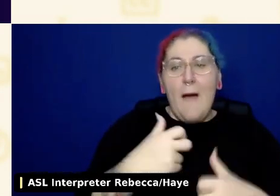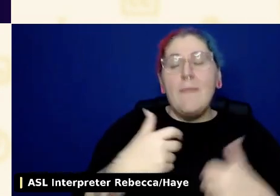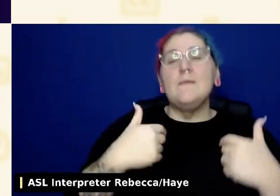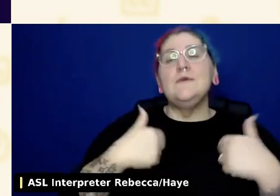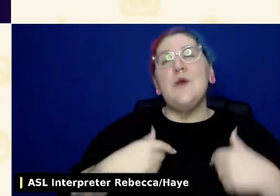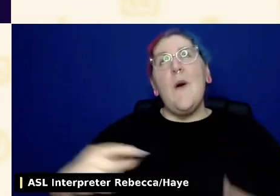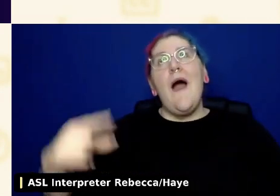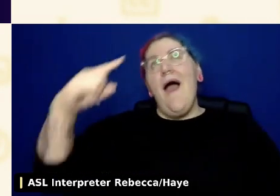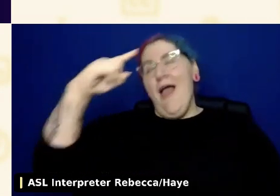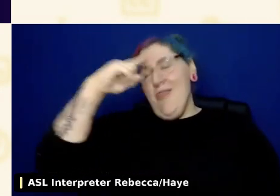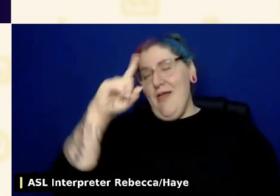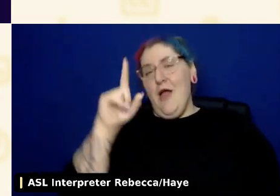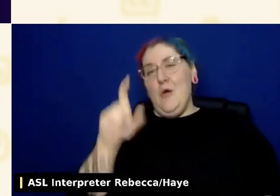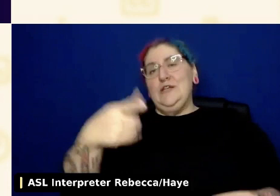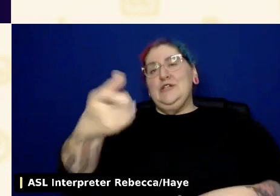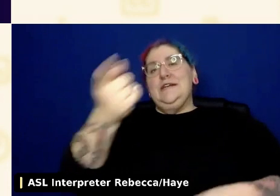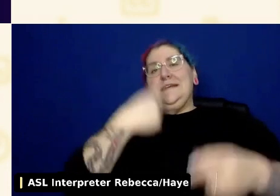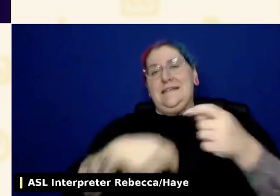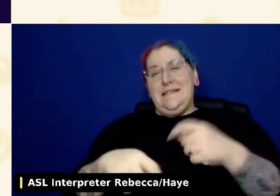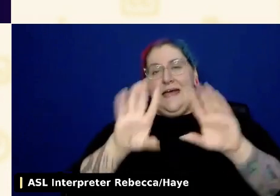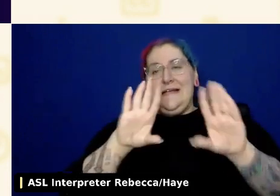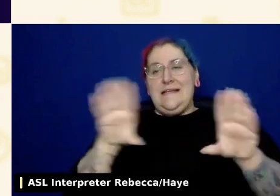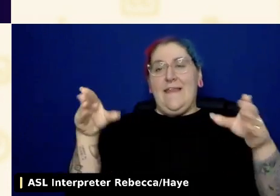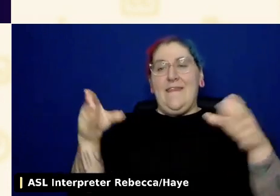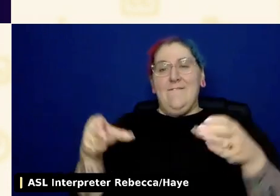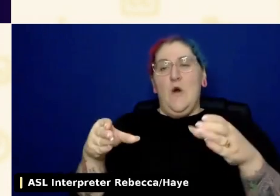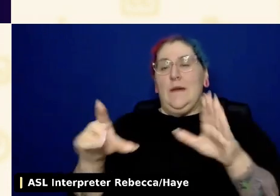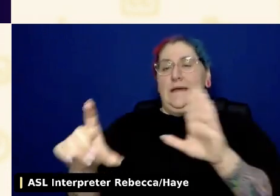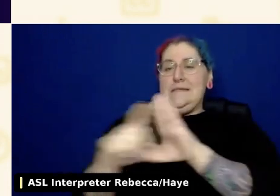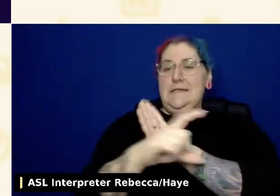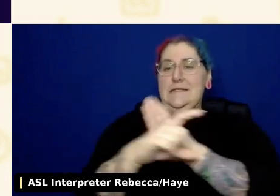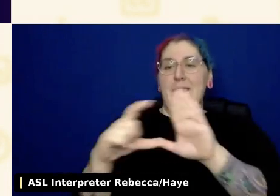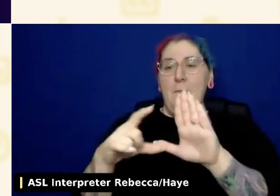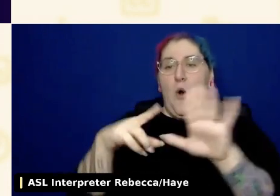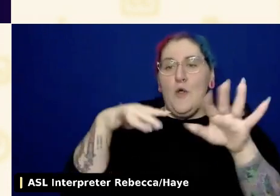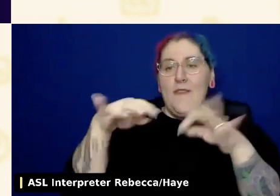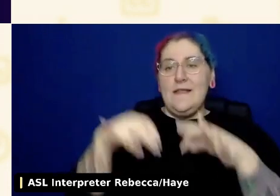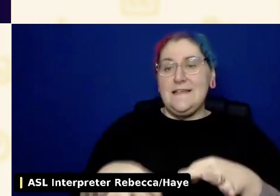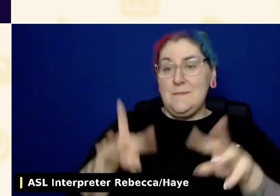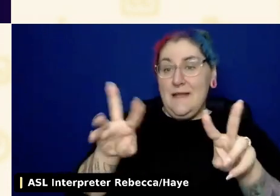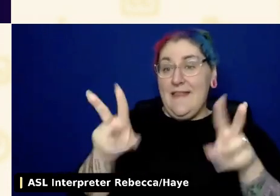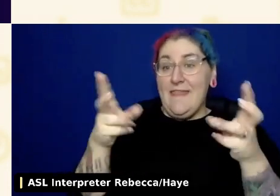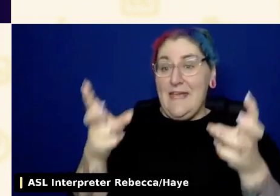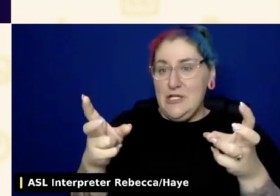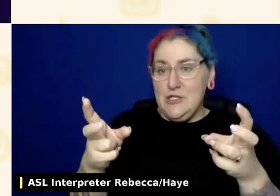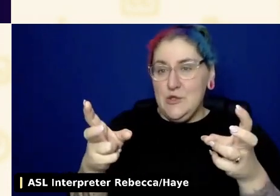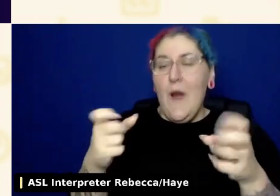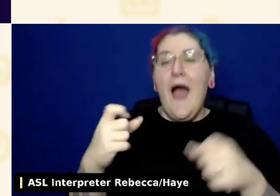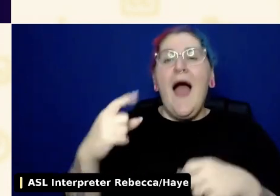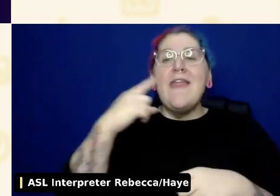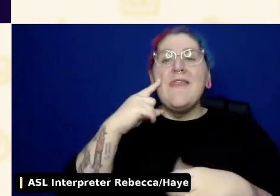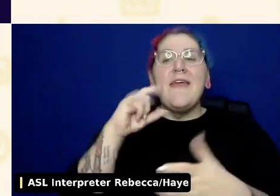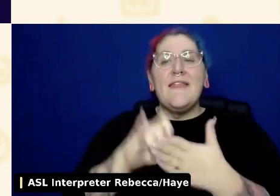that explains the issue, which I think works a little better. So this is more helpful.